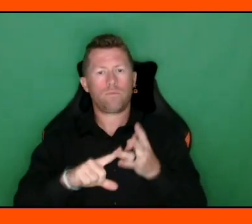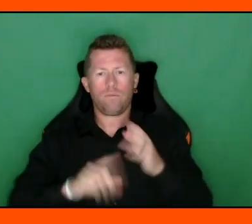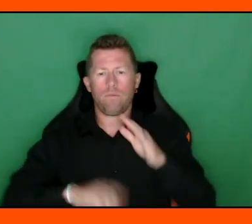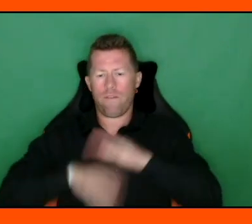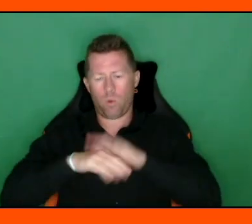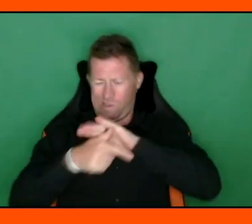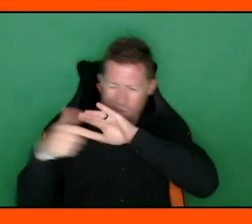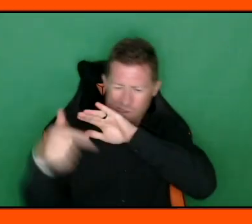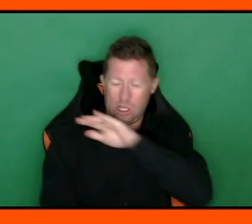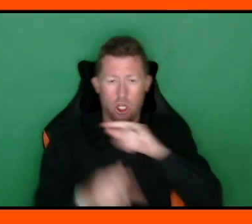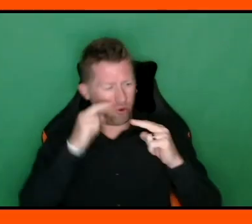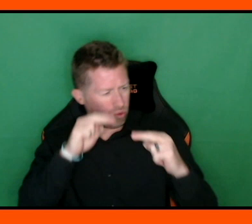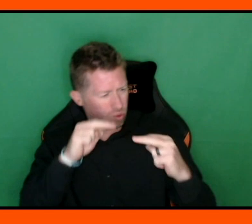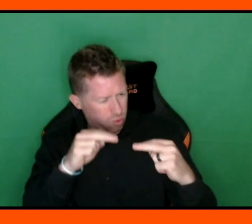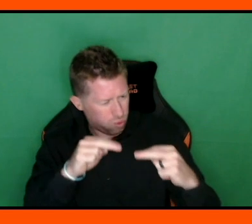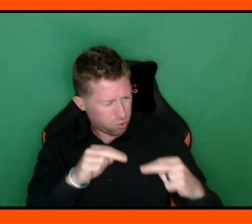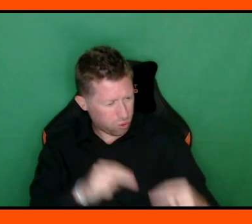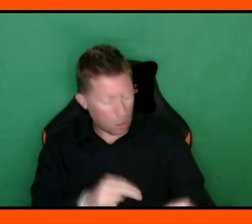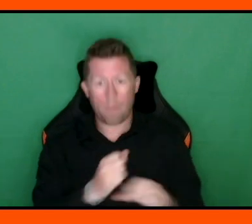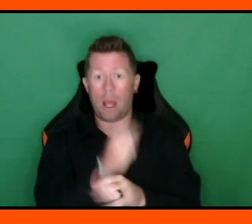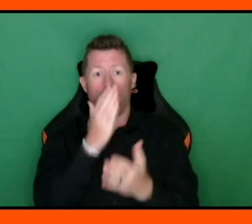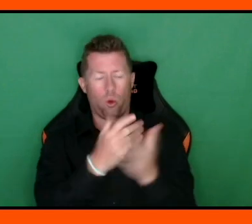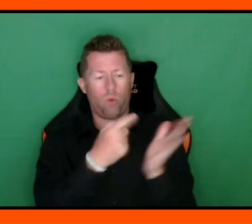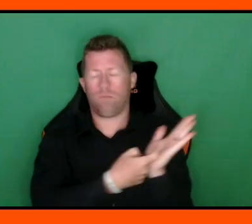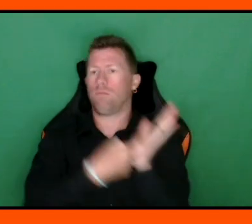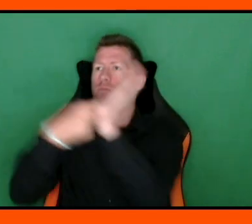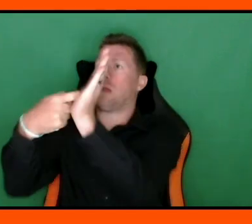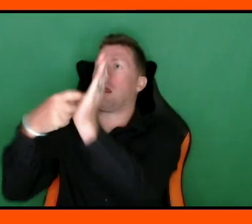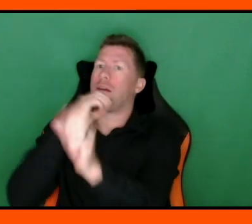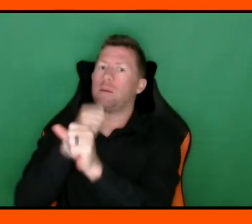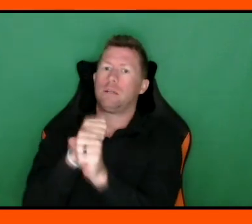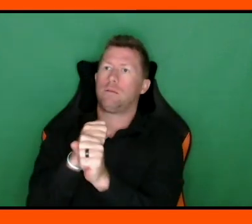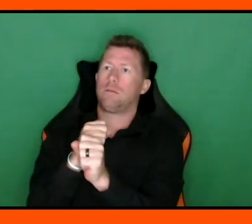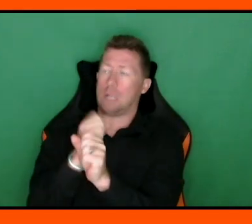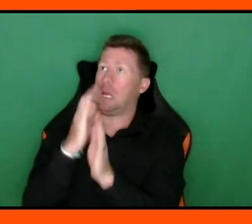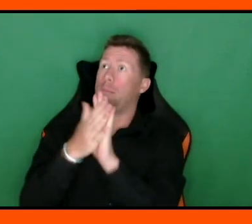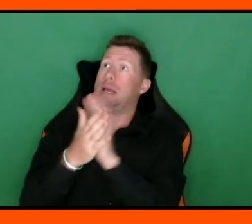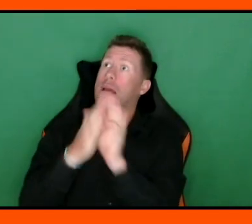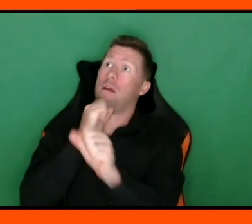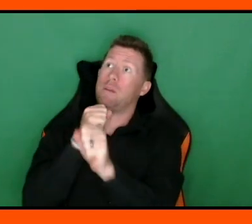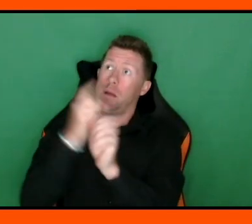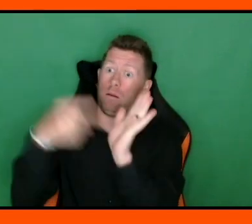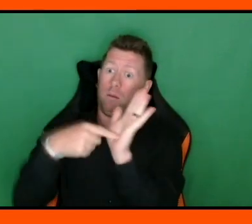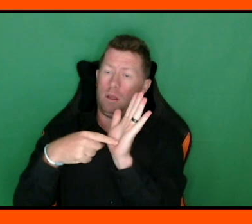to inform this recommendation. This is so the Census remains relevant as we change as a society.